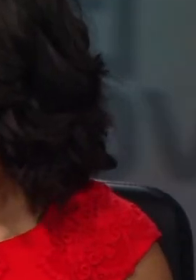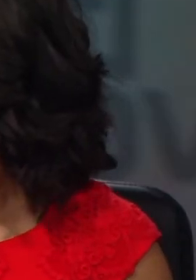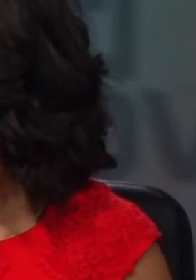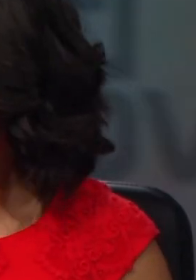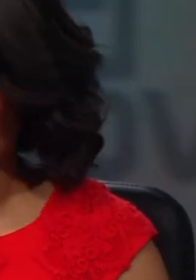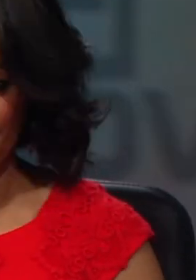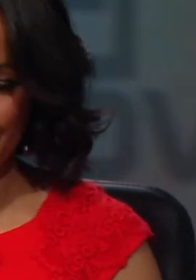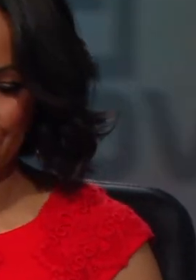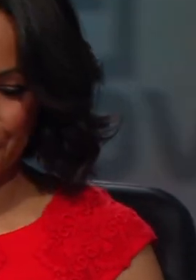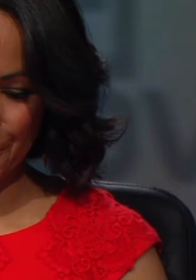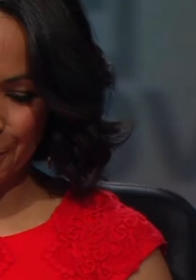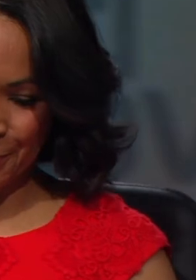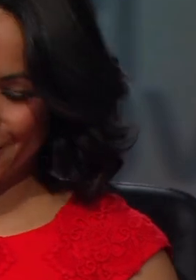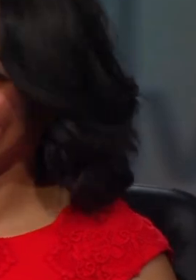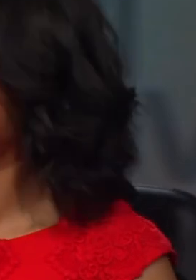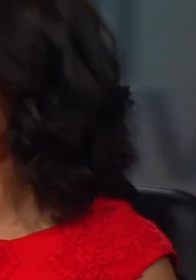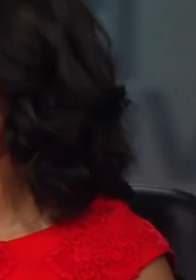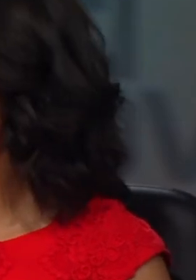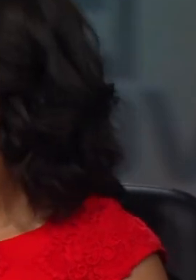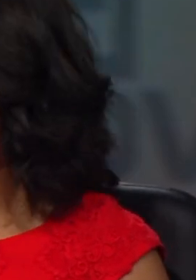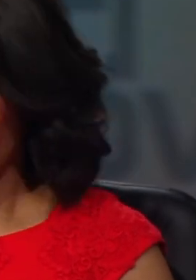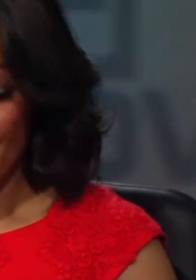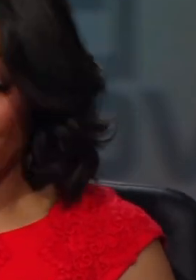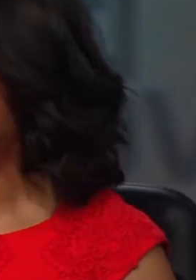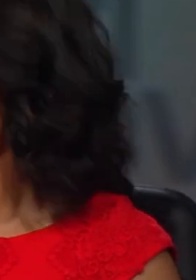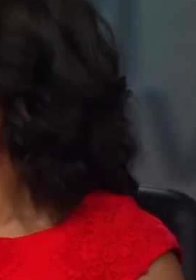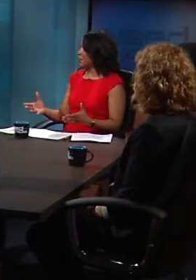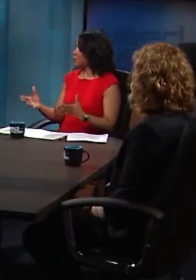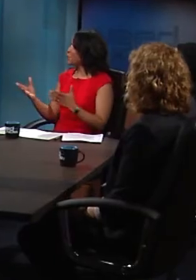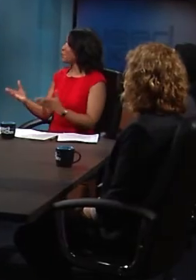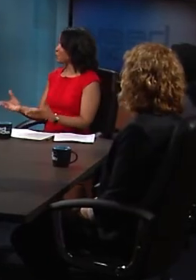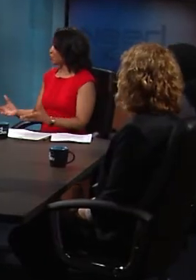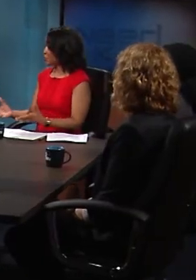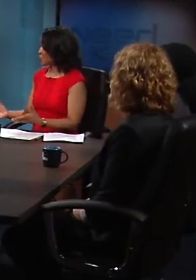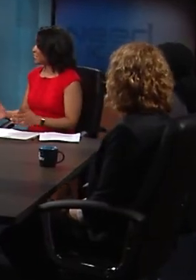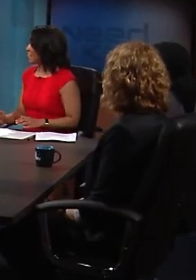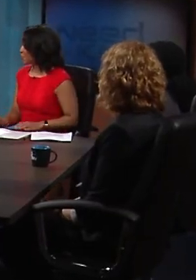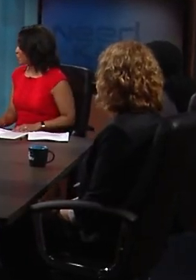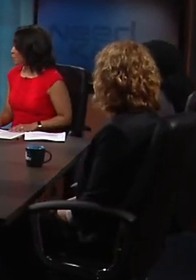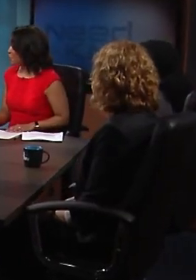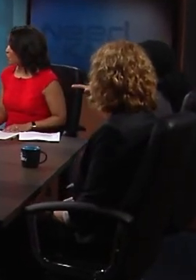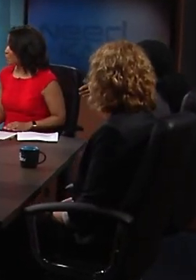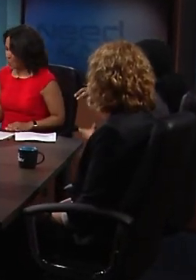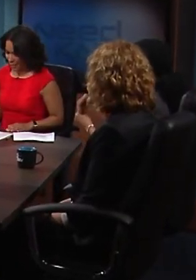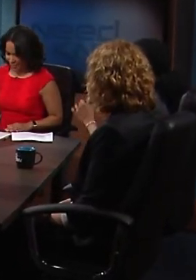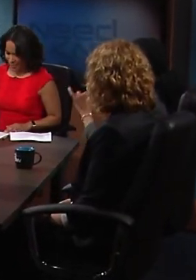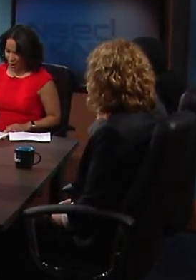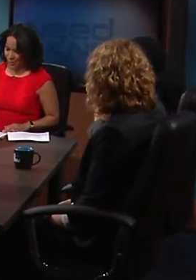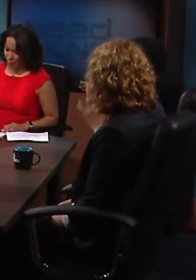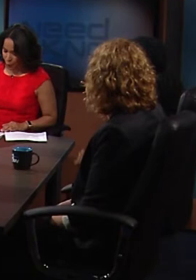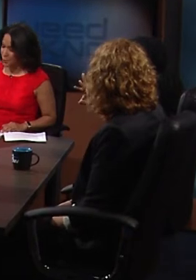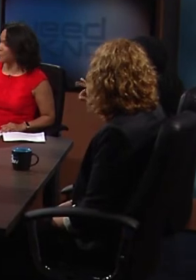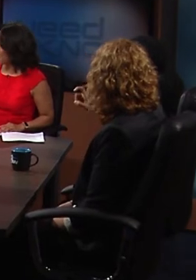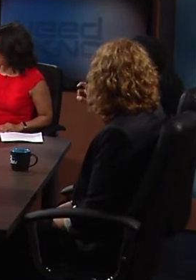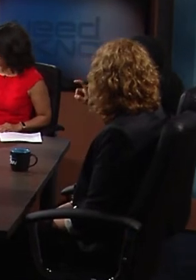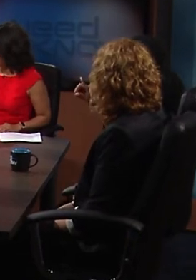(GUESTS) THANK YOU (HELENE) SO TABITHA, YOU WERE FEATURED IN AN INTERVIEW FOR